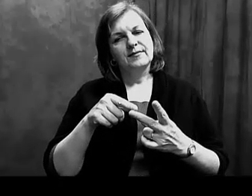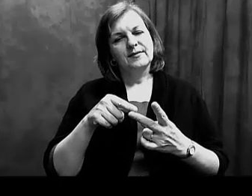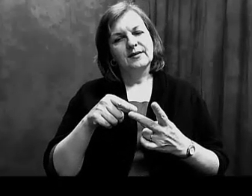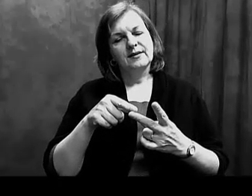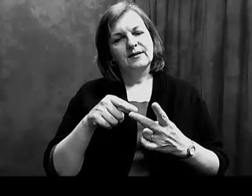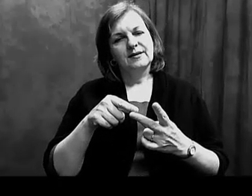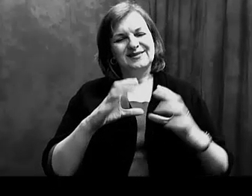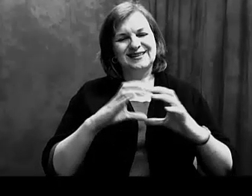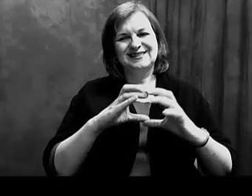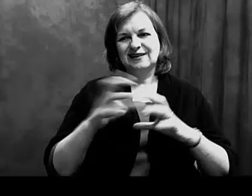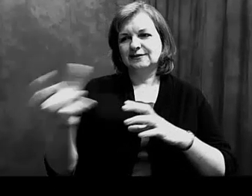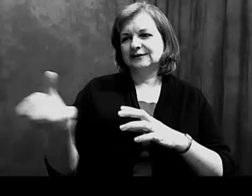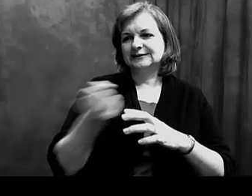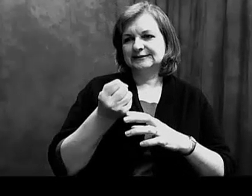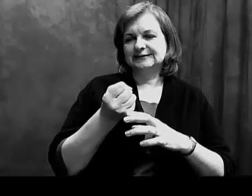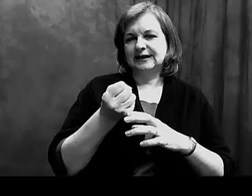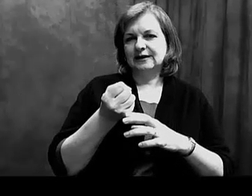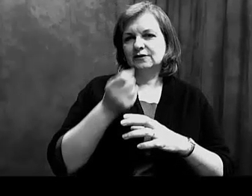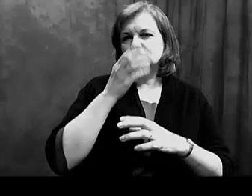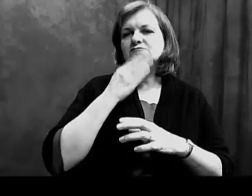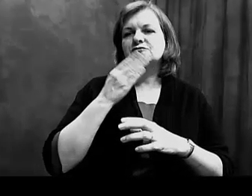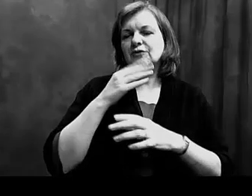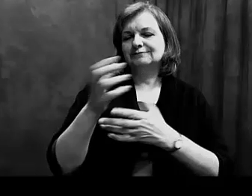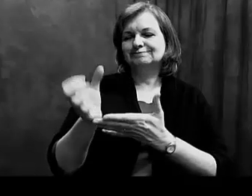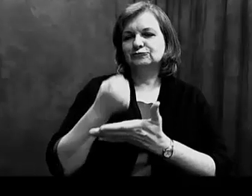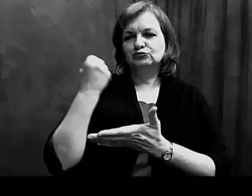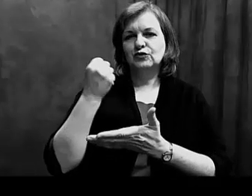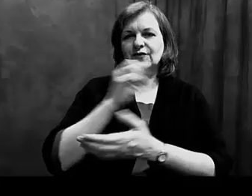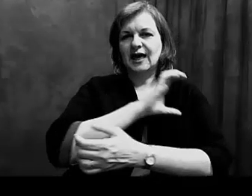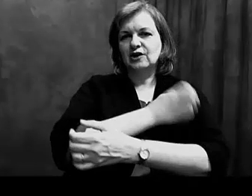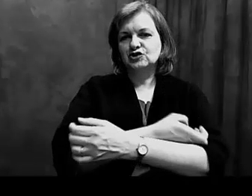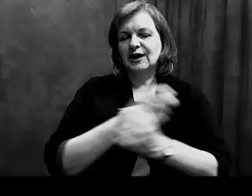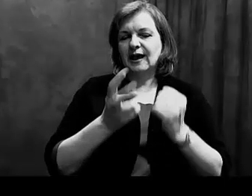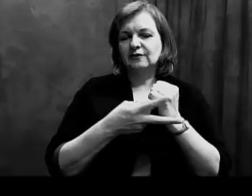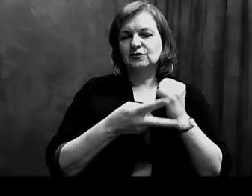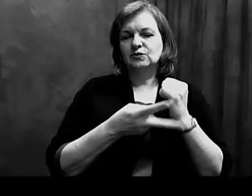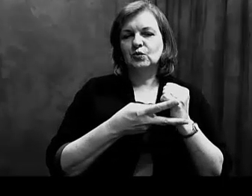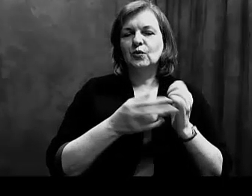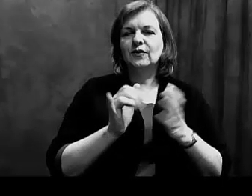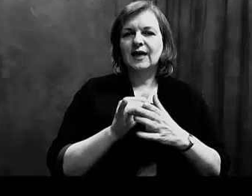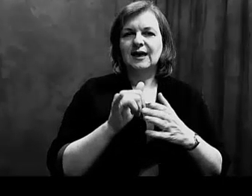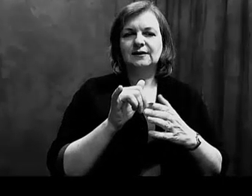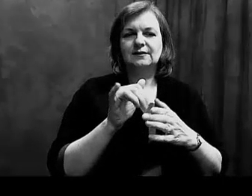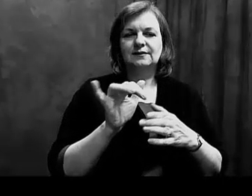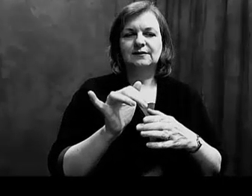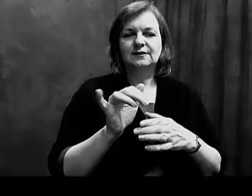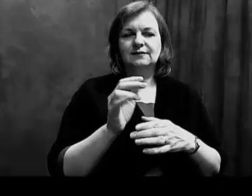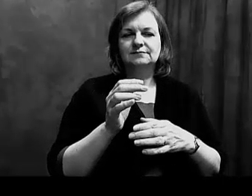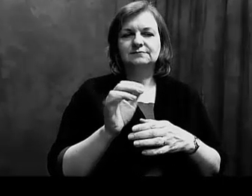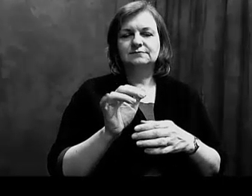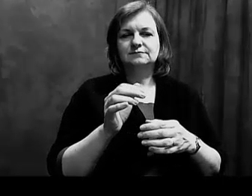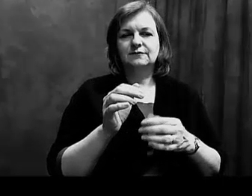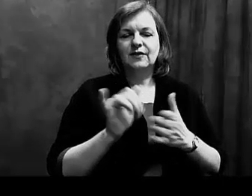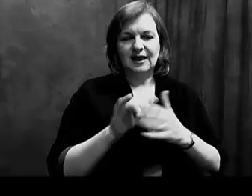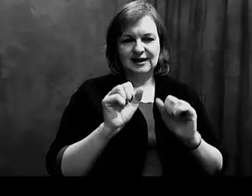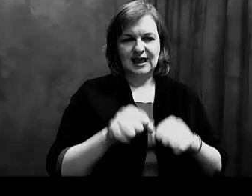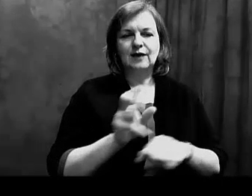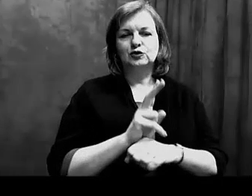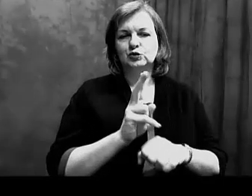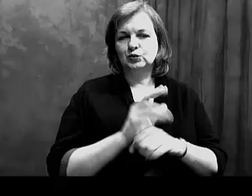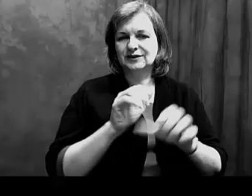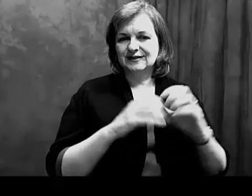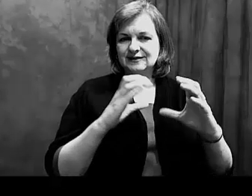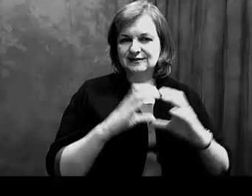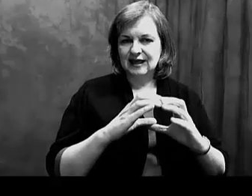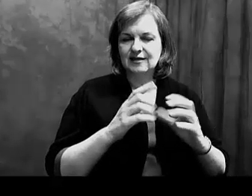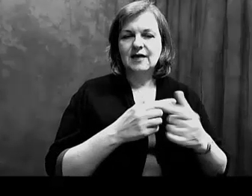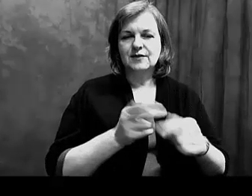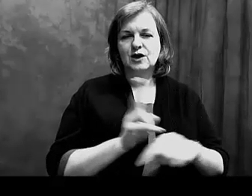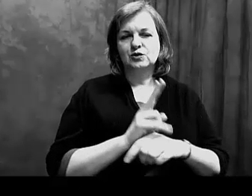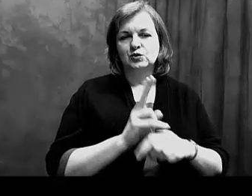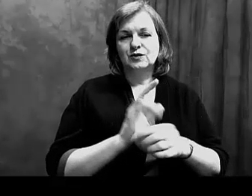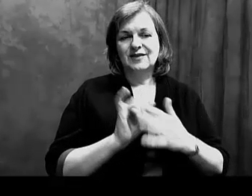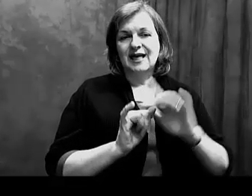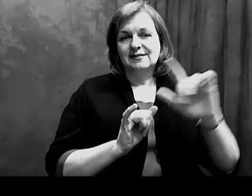that will then take that energy from the sugars store it as something usable in yourself and then actually do something with it in the future